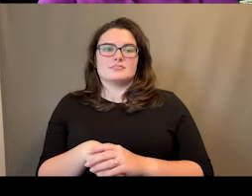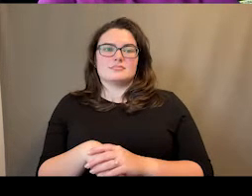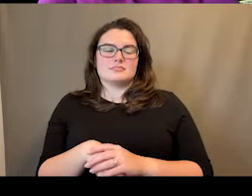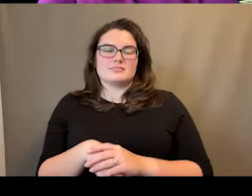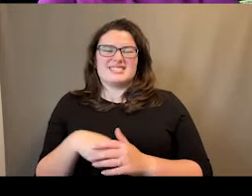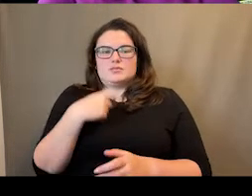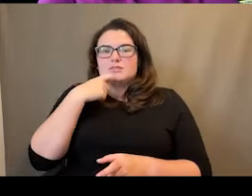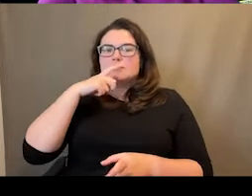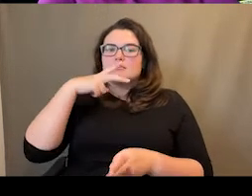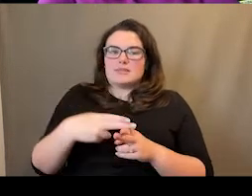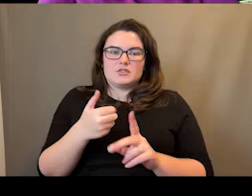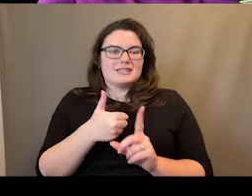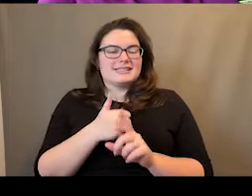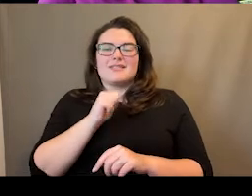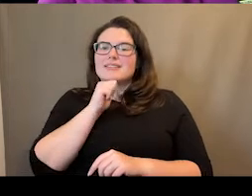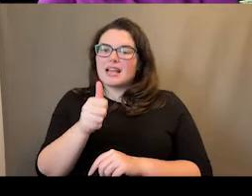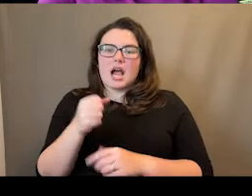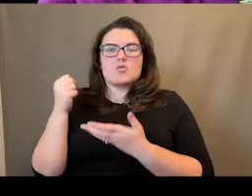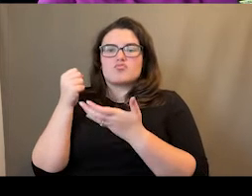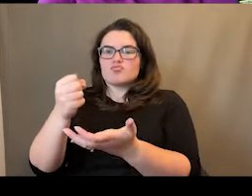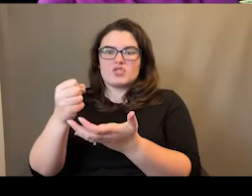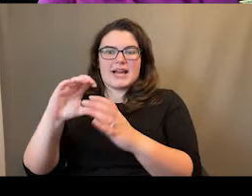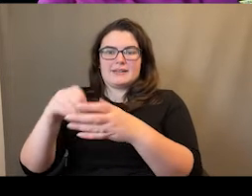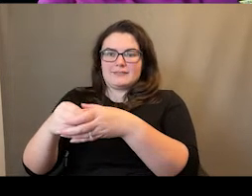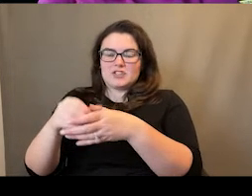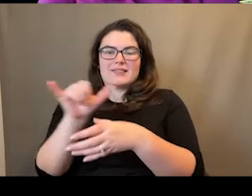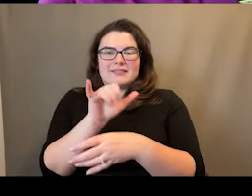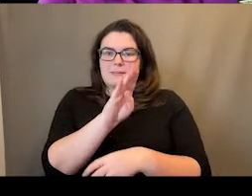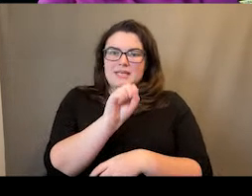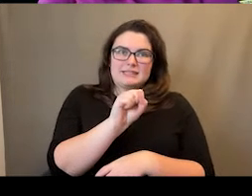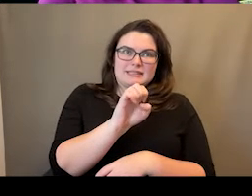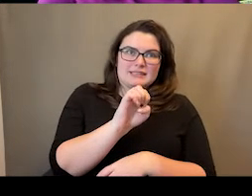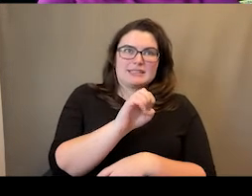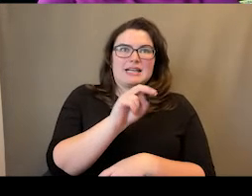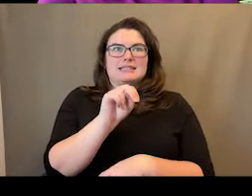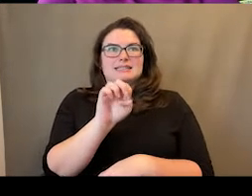is not a granting division like BCS and NSES but what it does is it